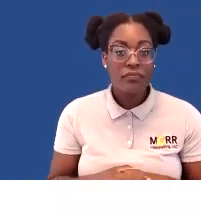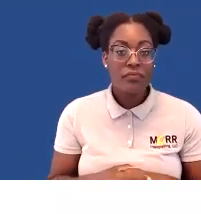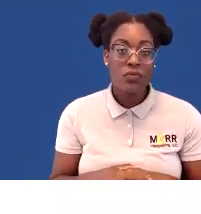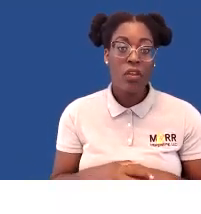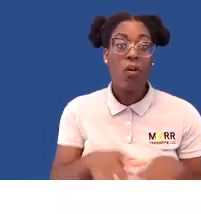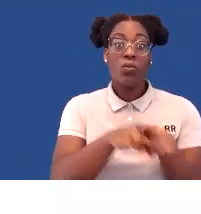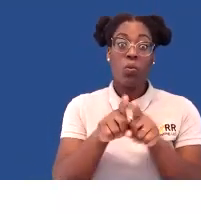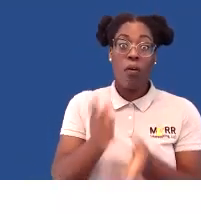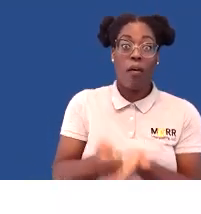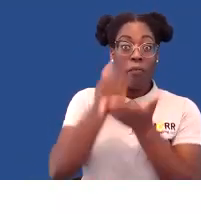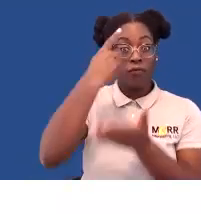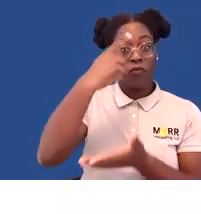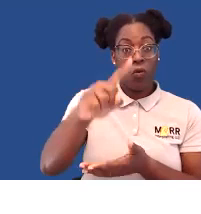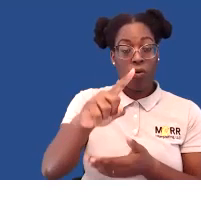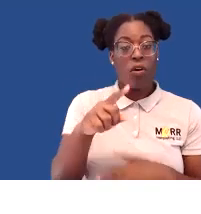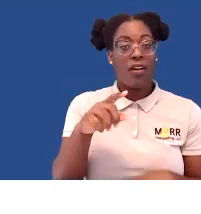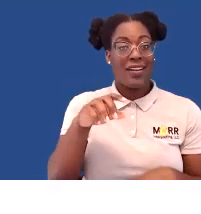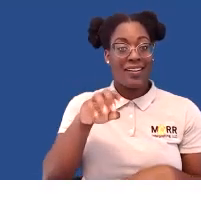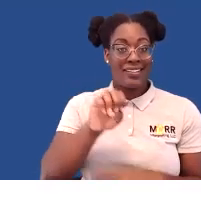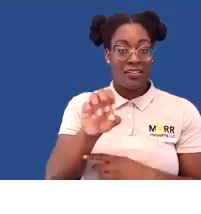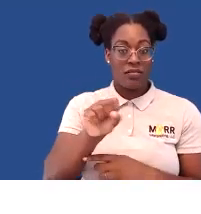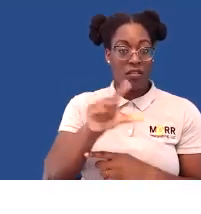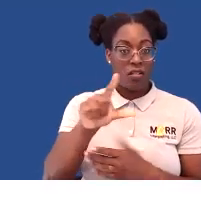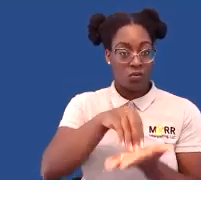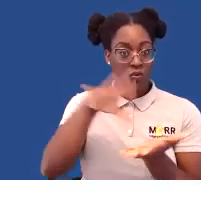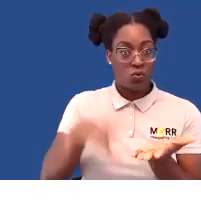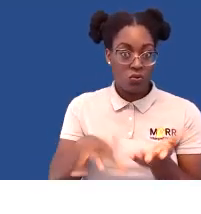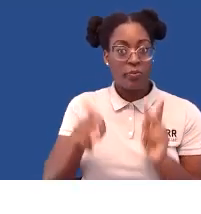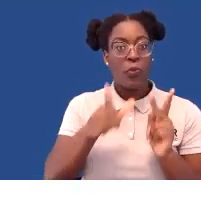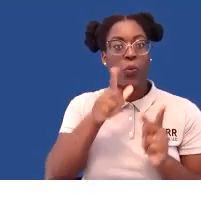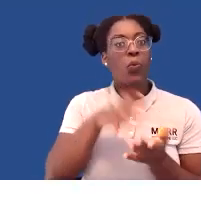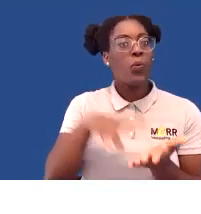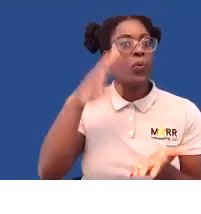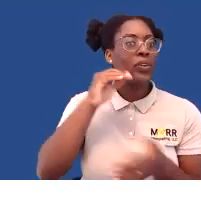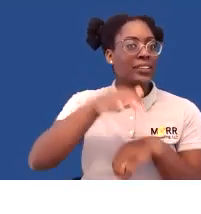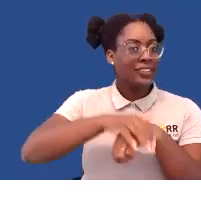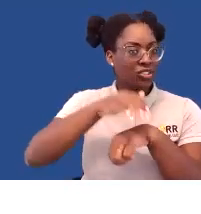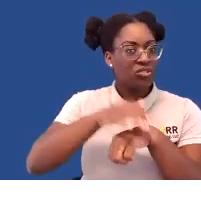to be able to have access to clarify and negotiate and question feedback.